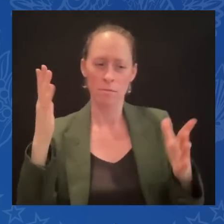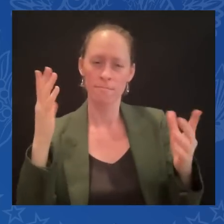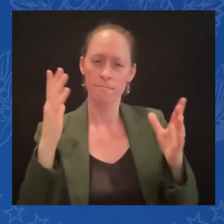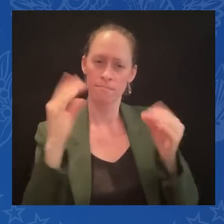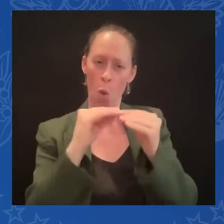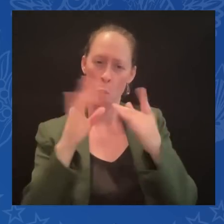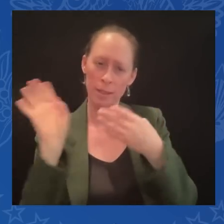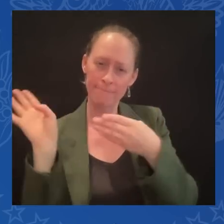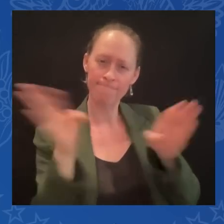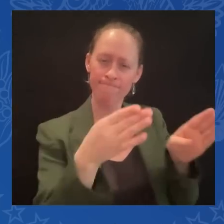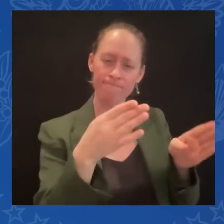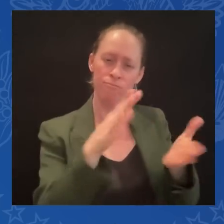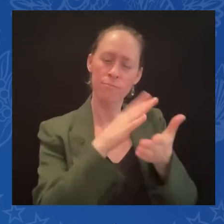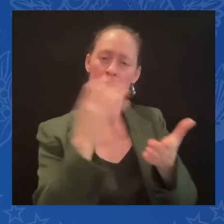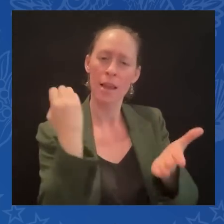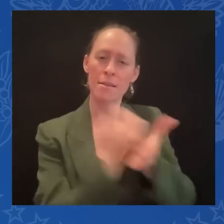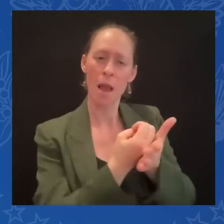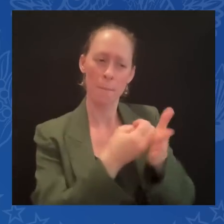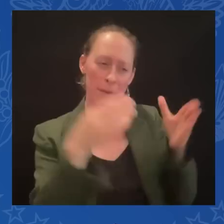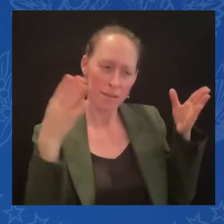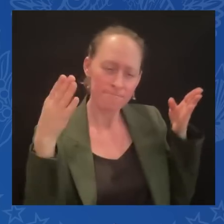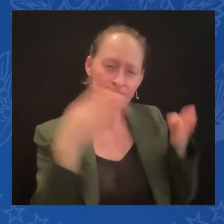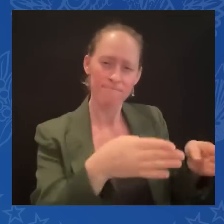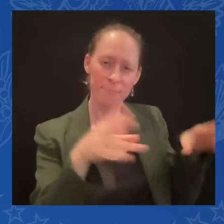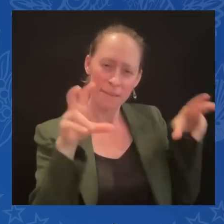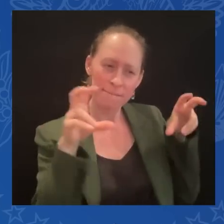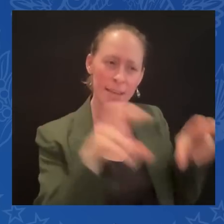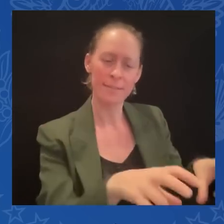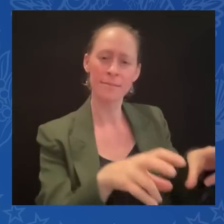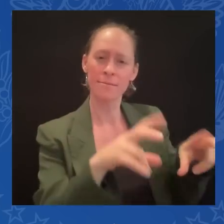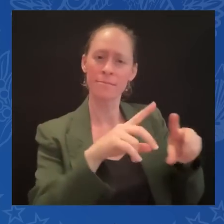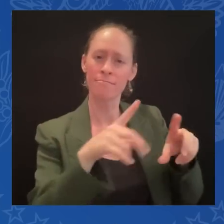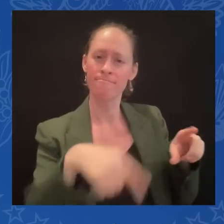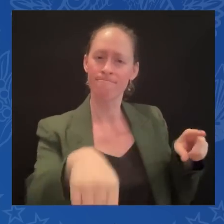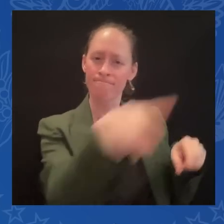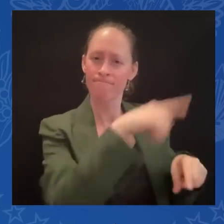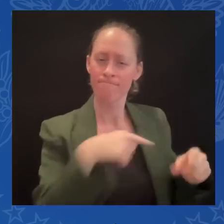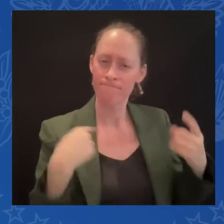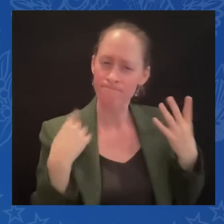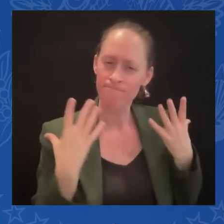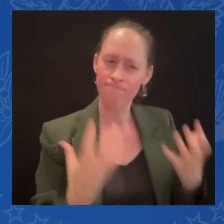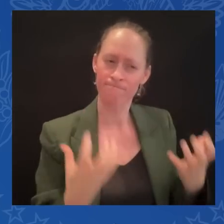the Wall Street Journal to the Financial Times called the program "Bidenomics." I'm not sure they meant it as a compliment at the time.